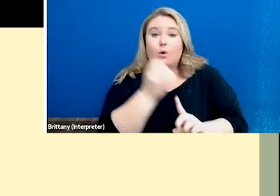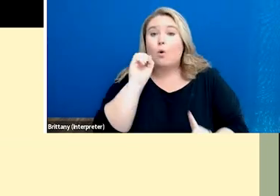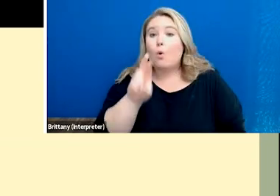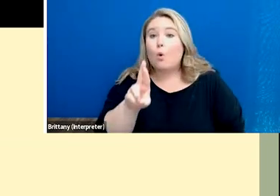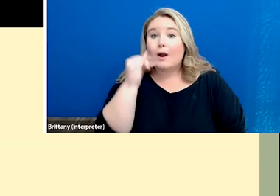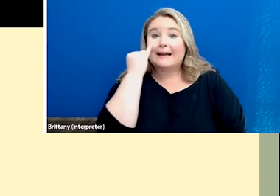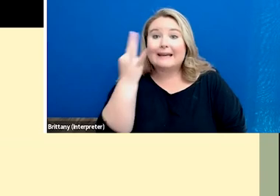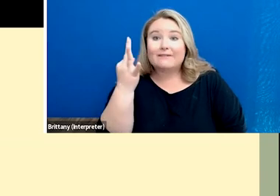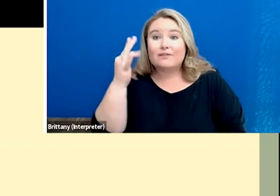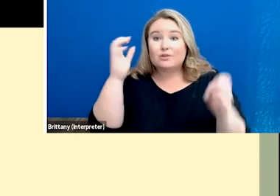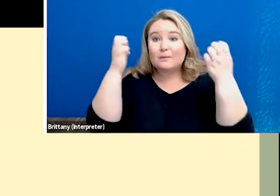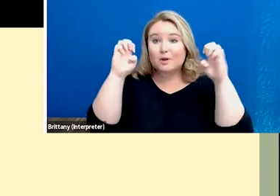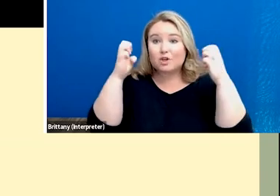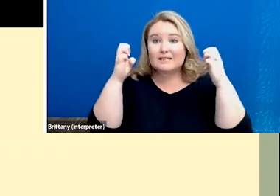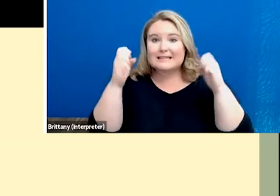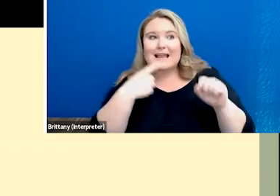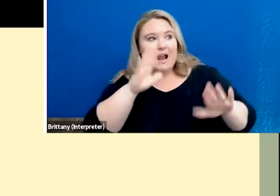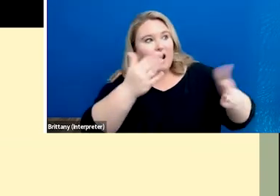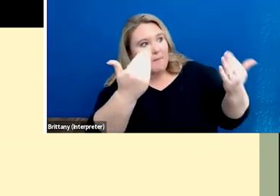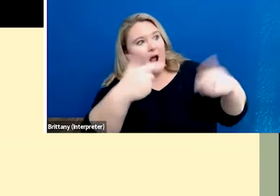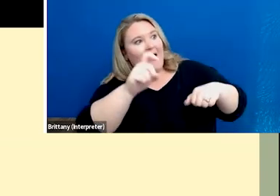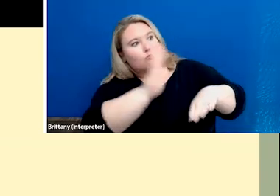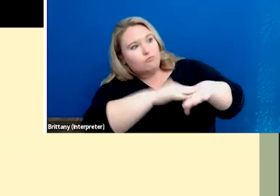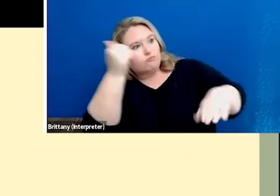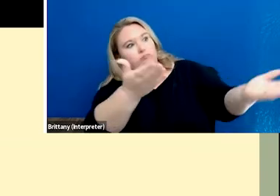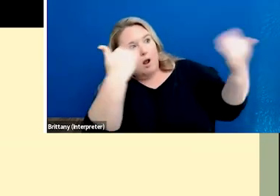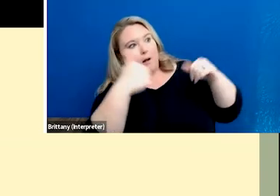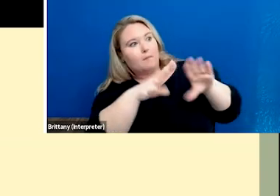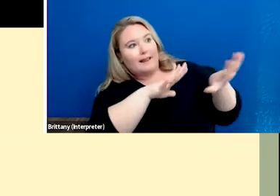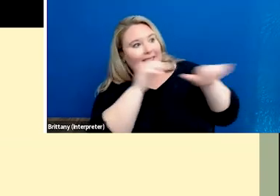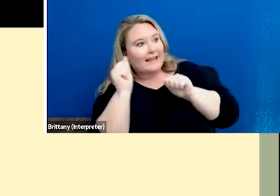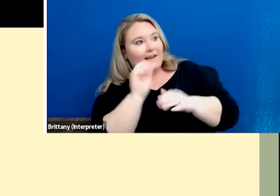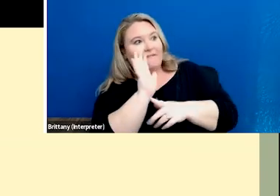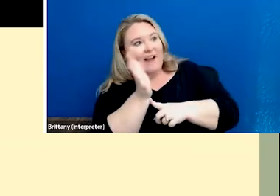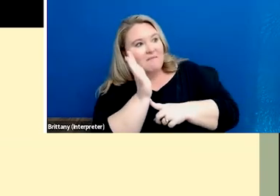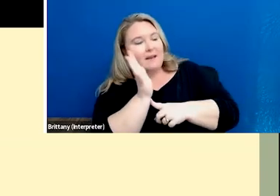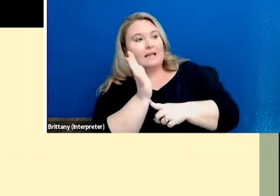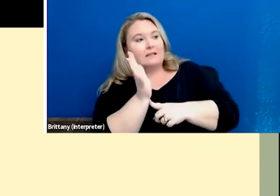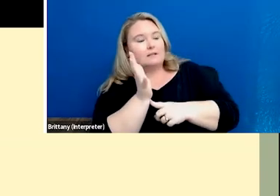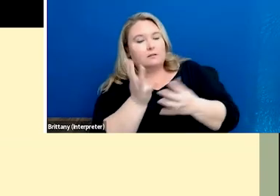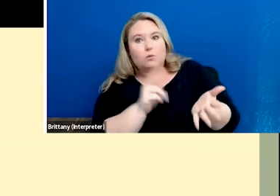you have to leave in five minutes, 30 minutes, what does that mean to people with disabilities?